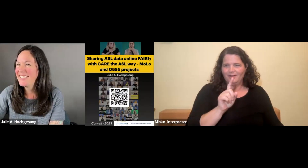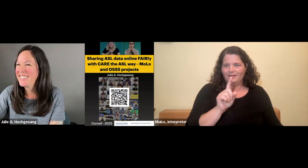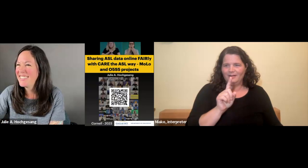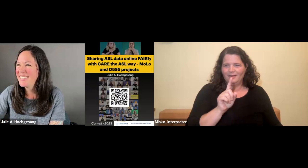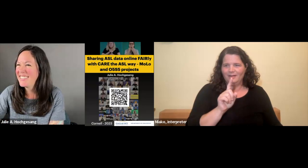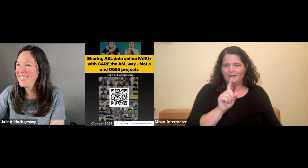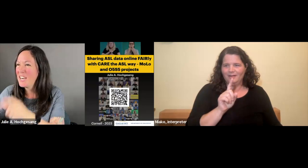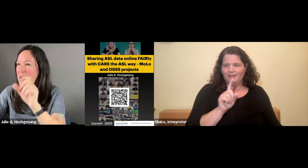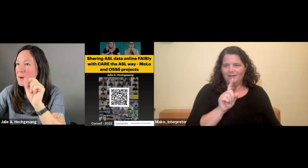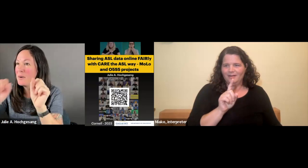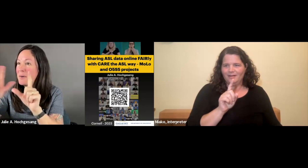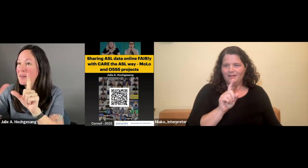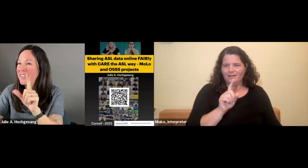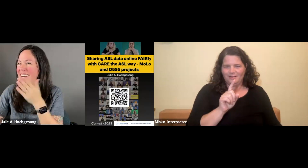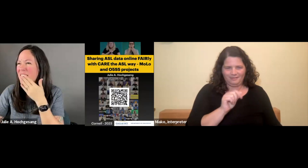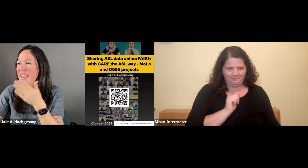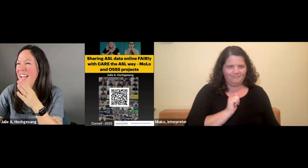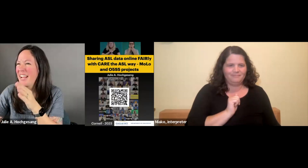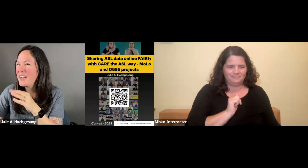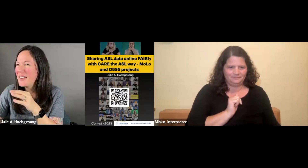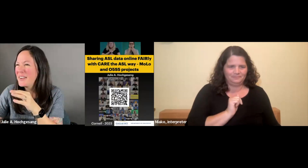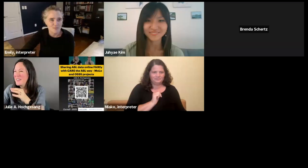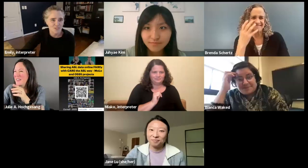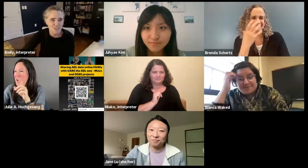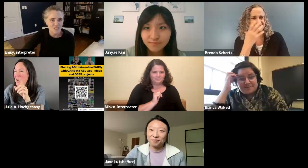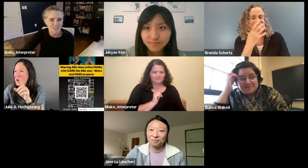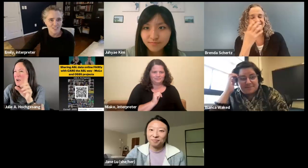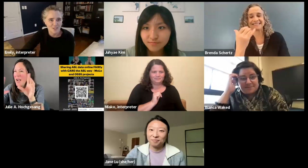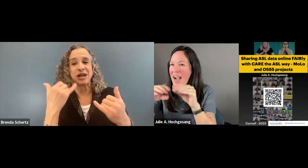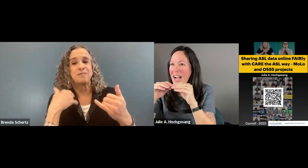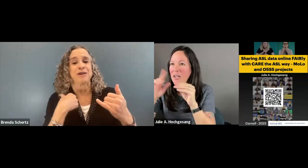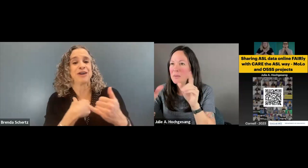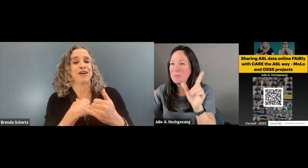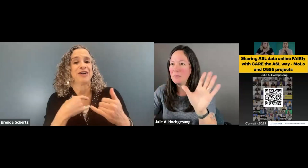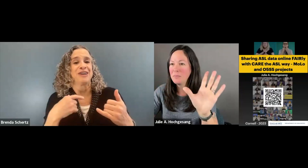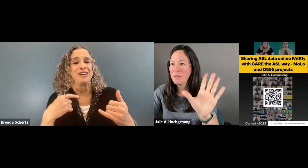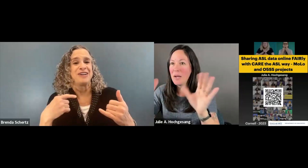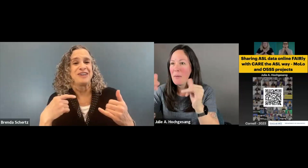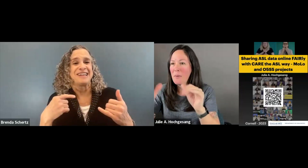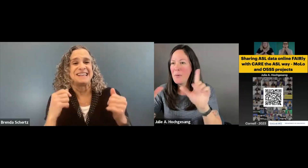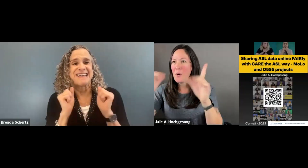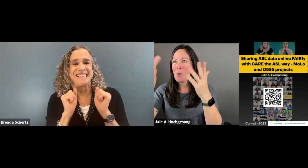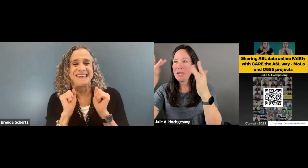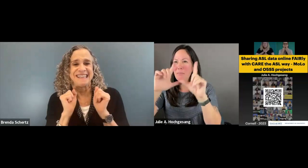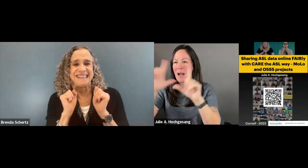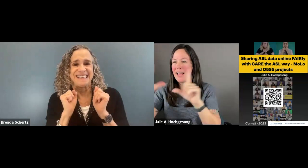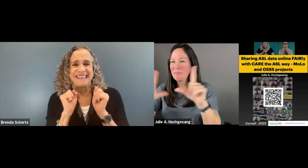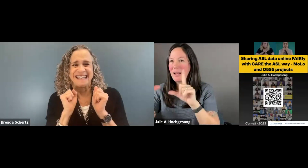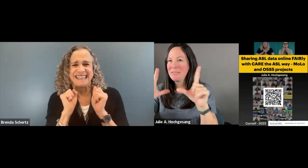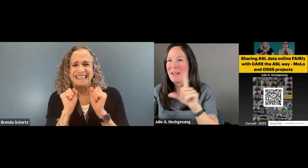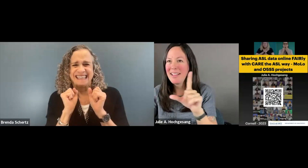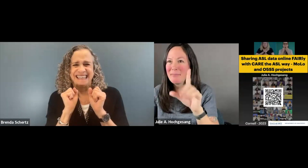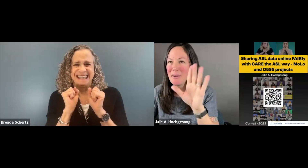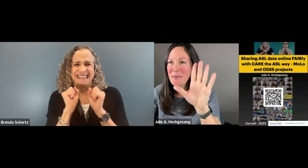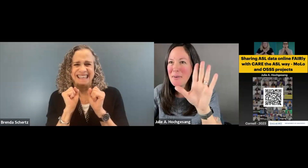again I want to thank you Julie so much for your wonderful presentation yep give us a moment so